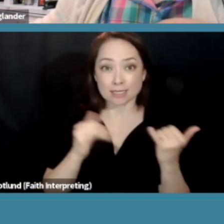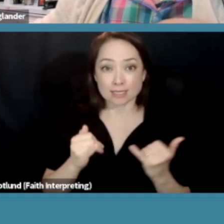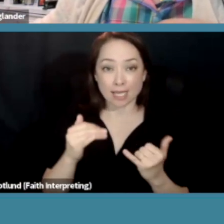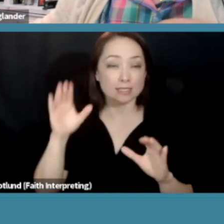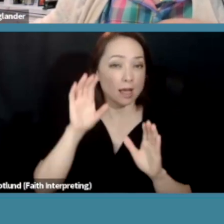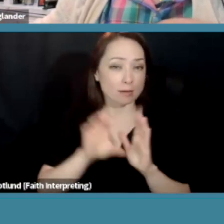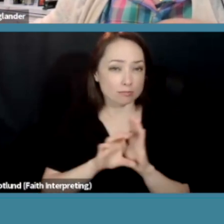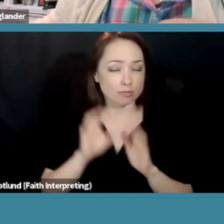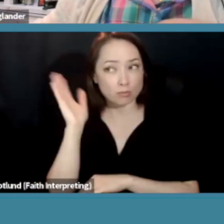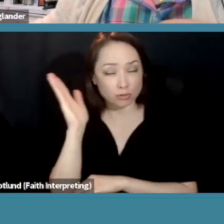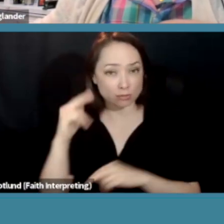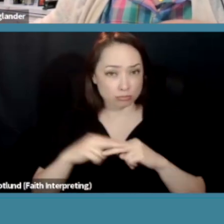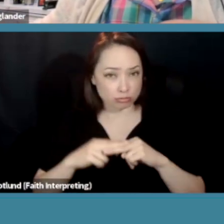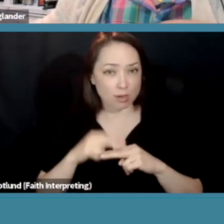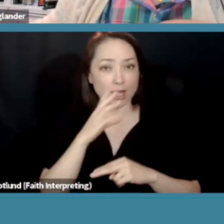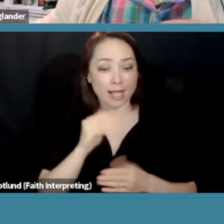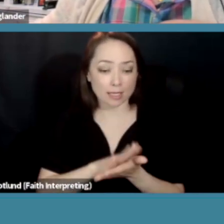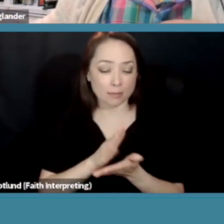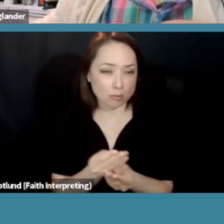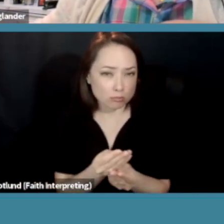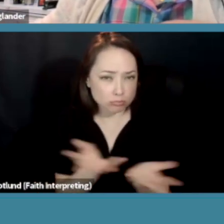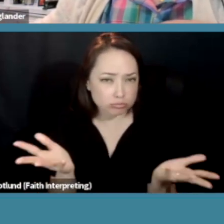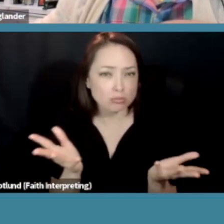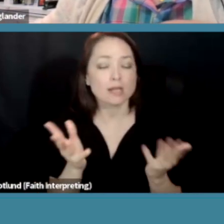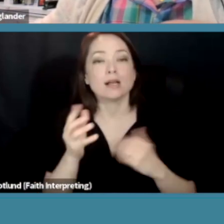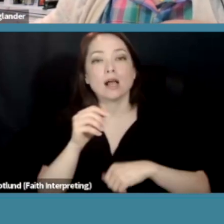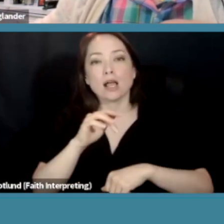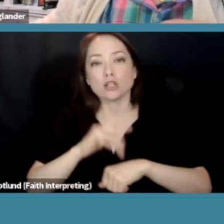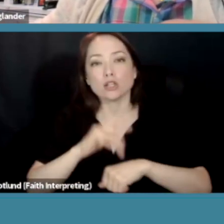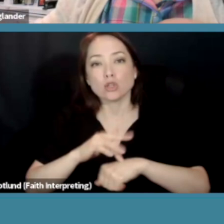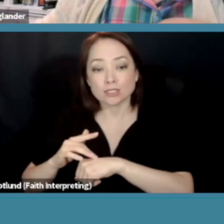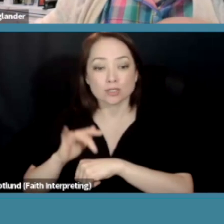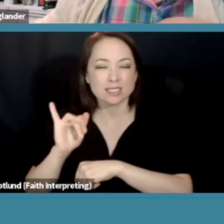and the handouts and resources that we tailor-made for today's program.